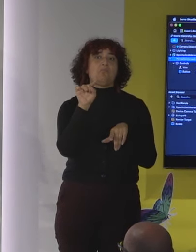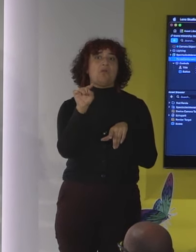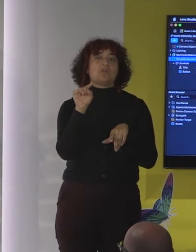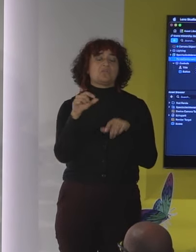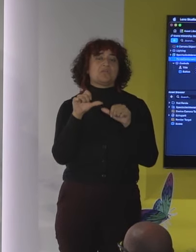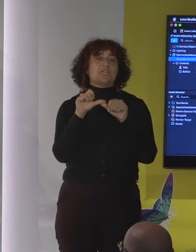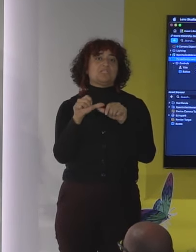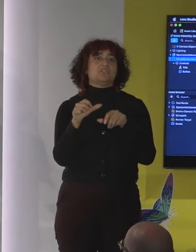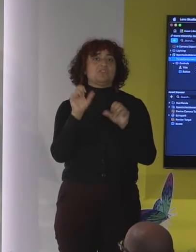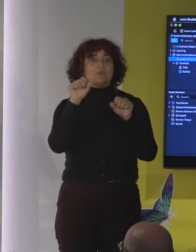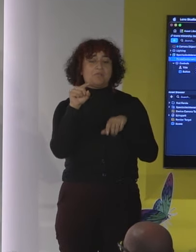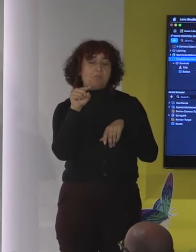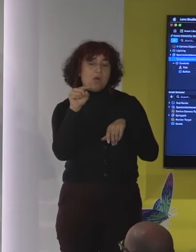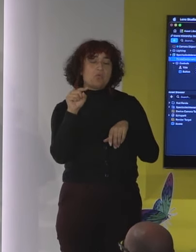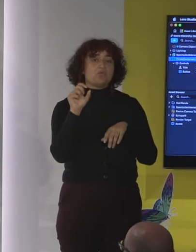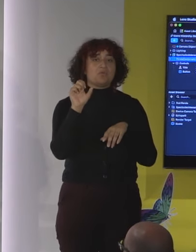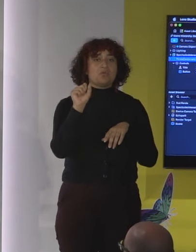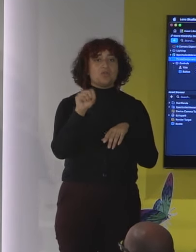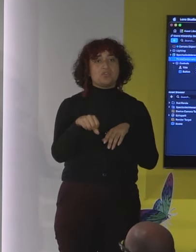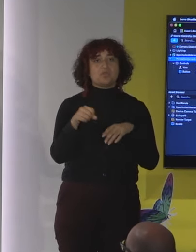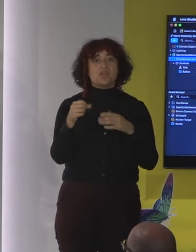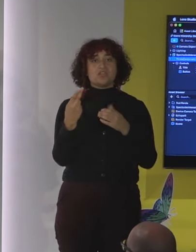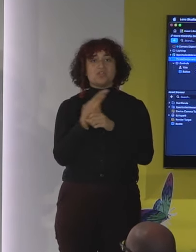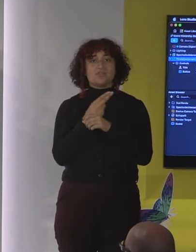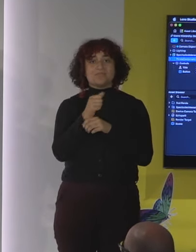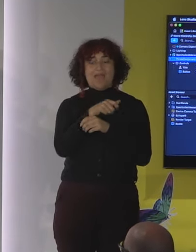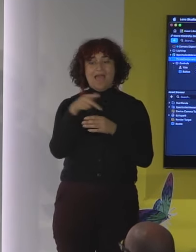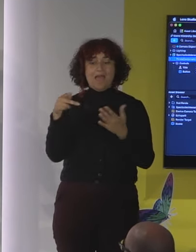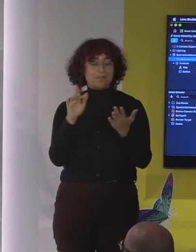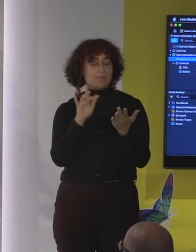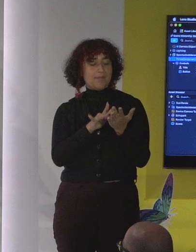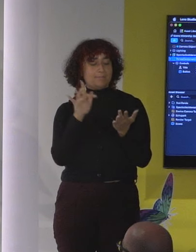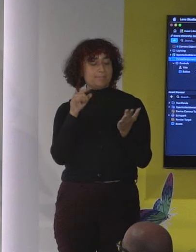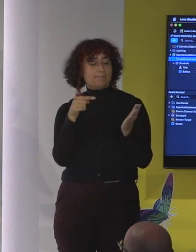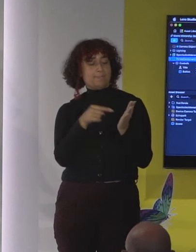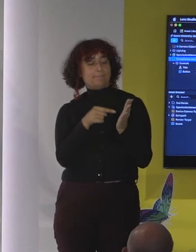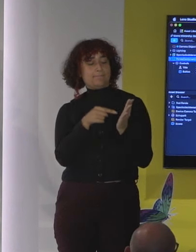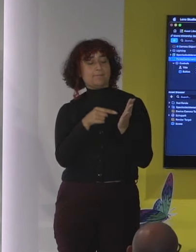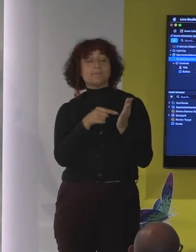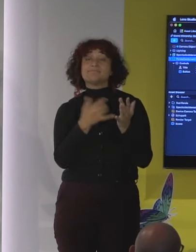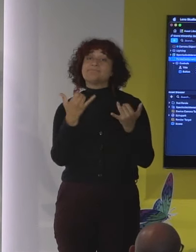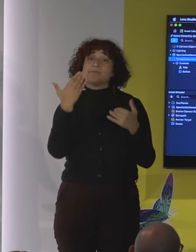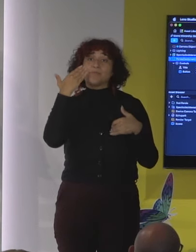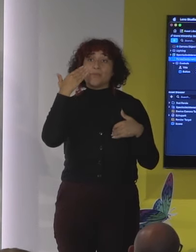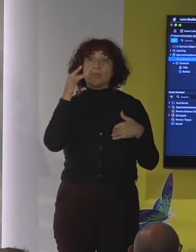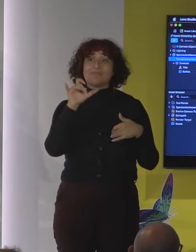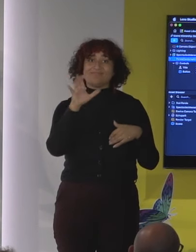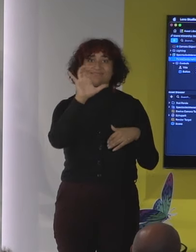You could poke it, you could go on your mobile controller and click on it. So, now, we know that that is interacting.